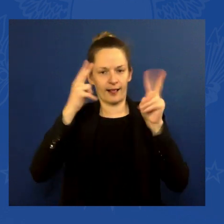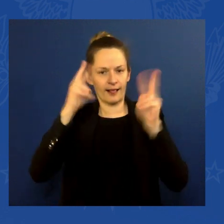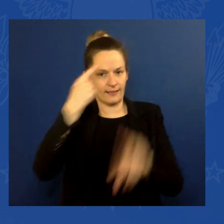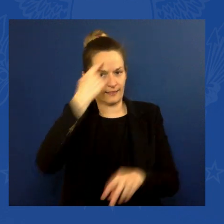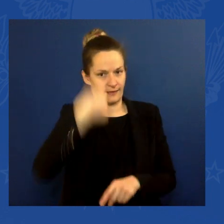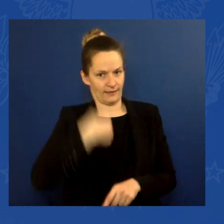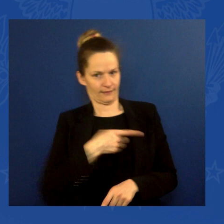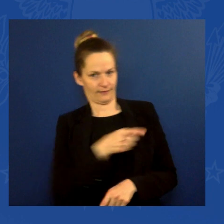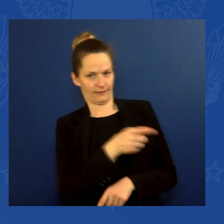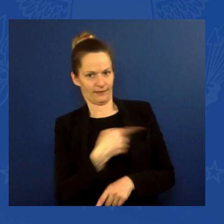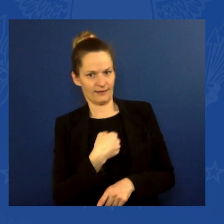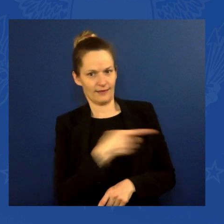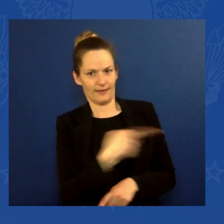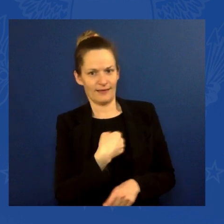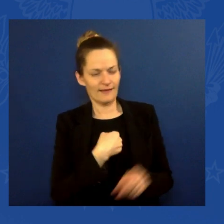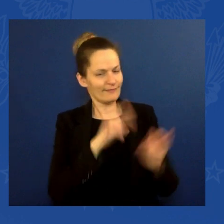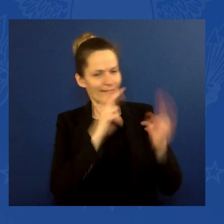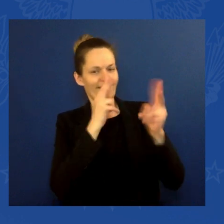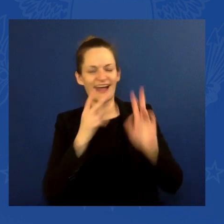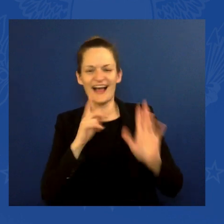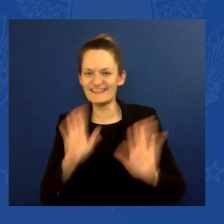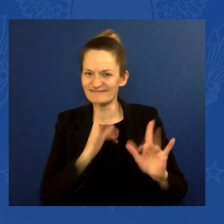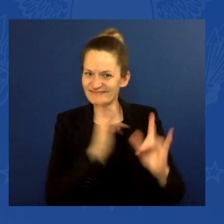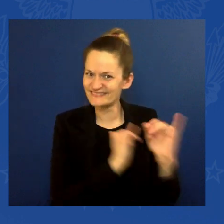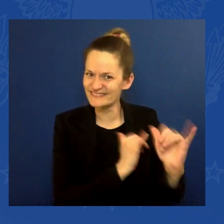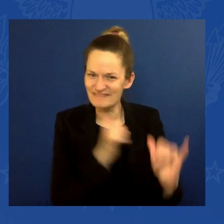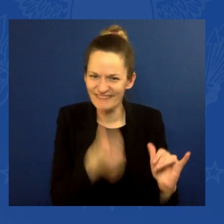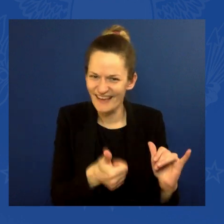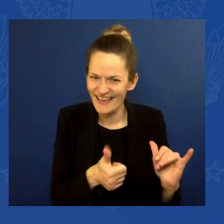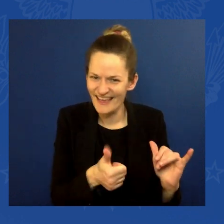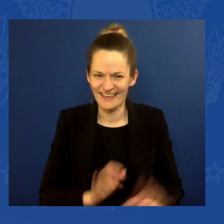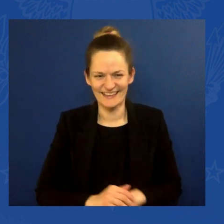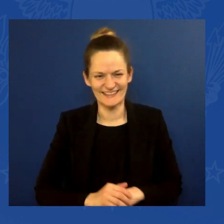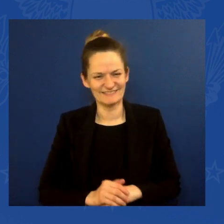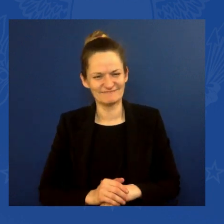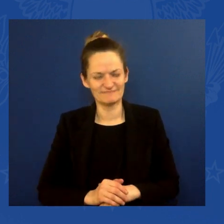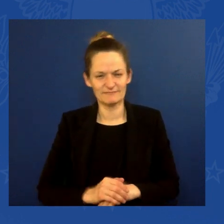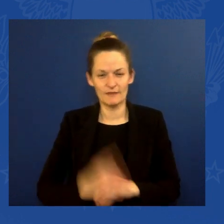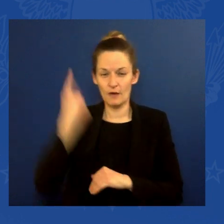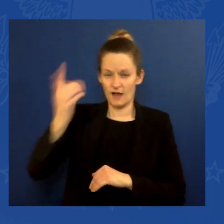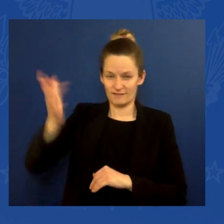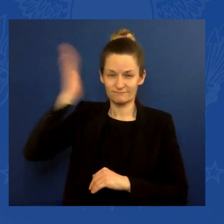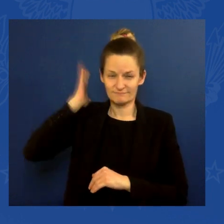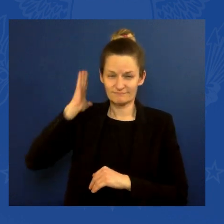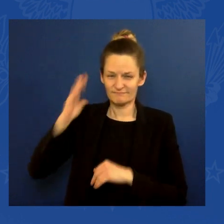there was a threat as I was driving from -- from the Vice President's Residence to the White House, to work.